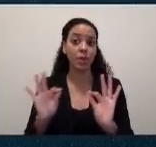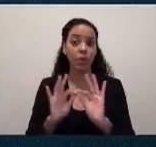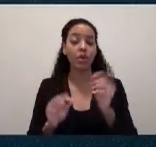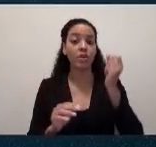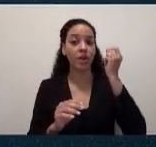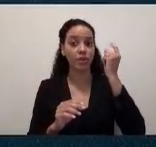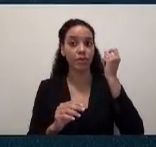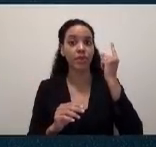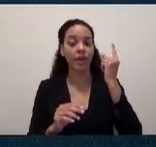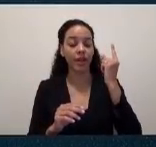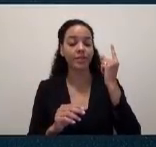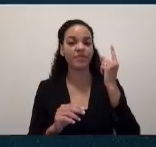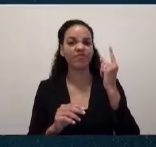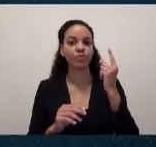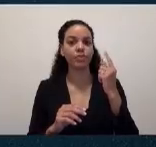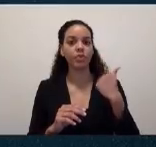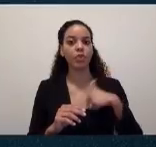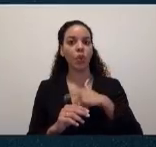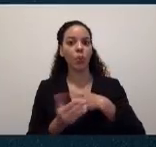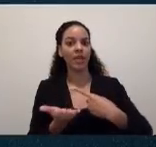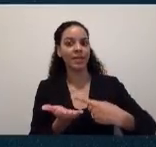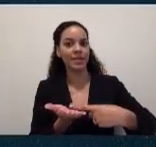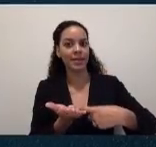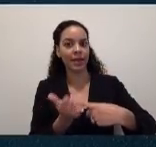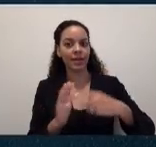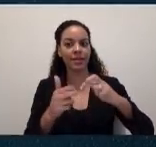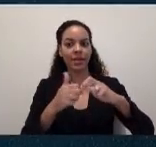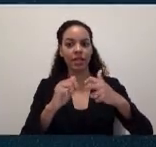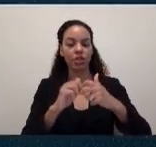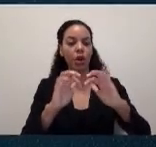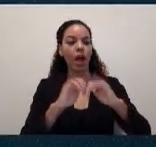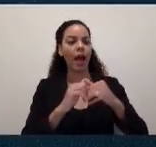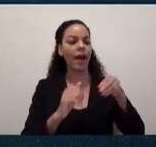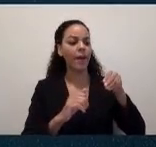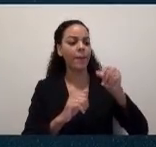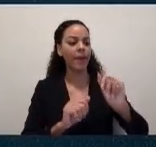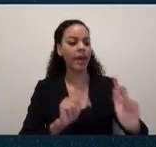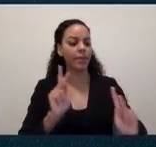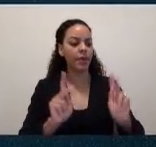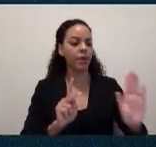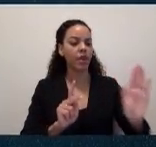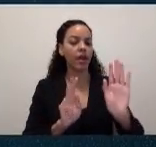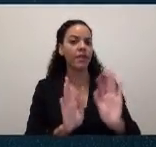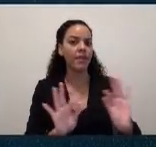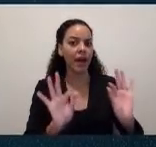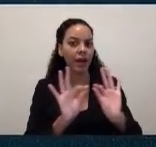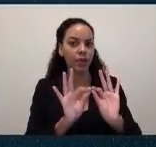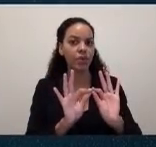the issue of how we pay people, their value and understand the nature of the work and the value of their work.